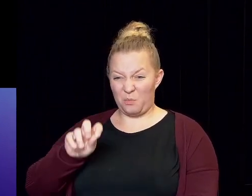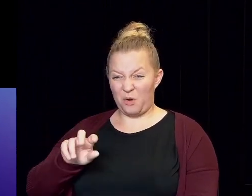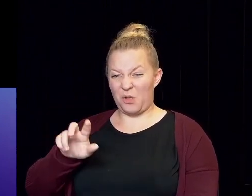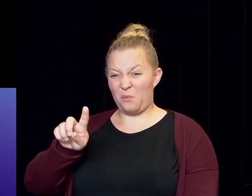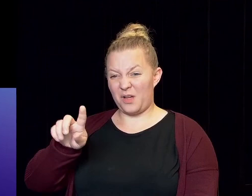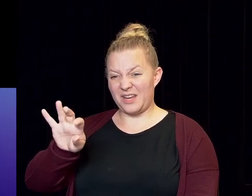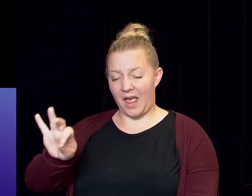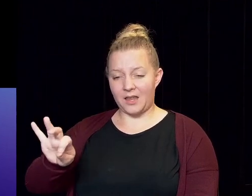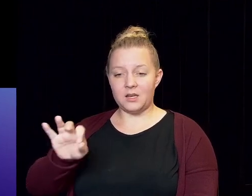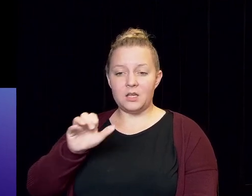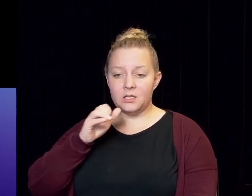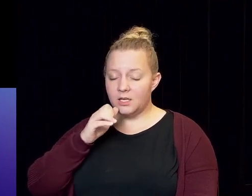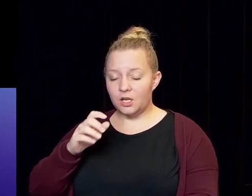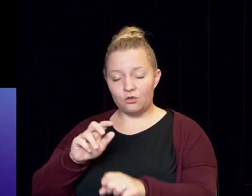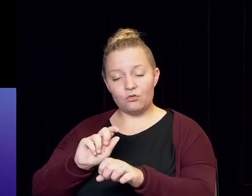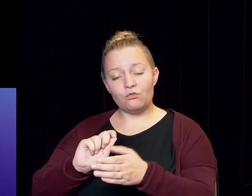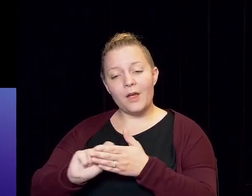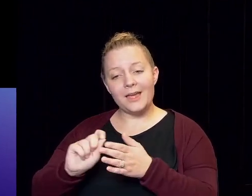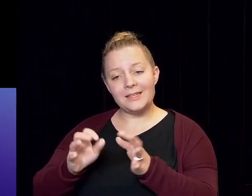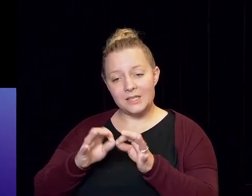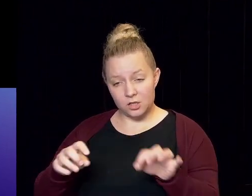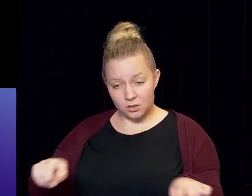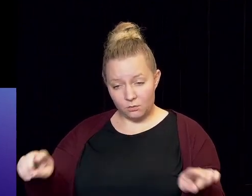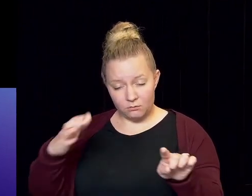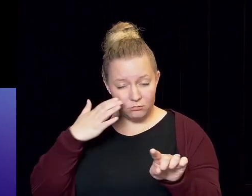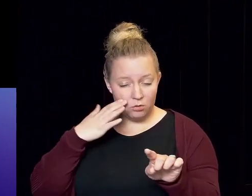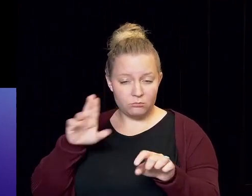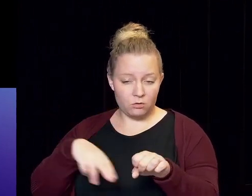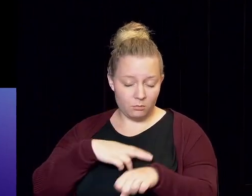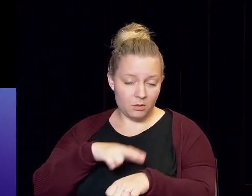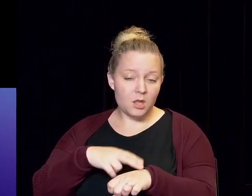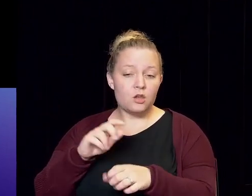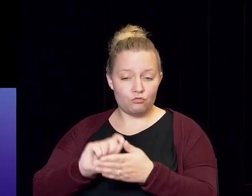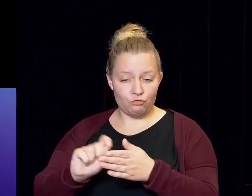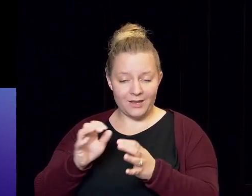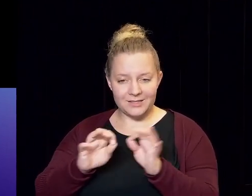those word problems. But, you know to do that normally. If these were tricky for you, these